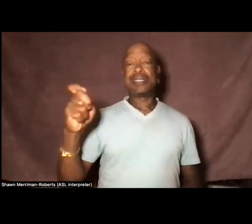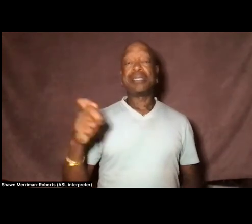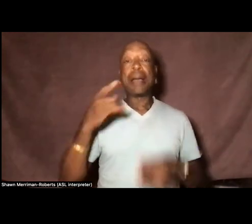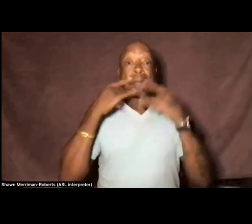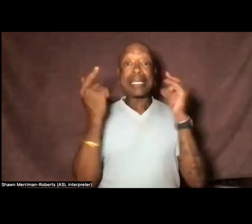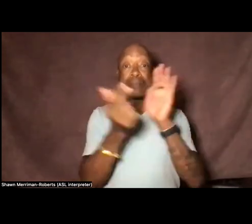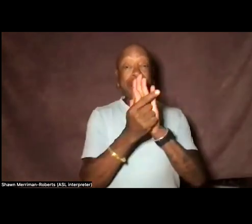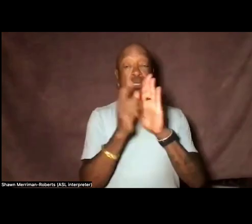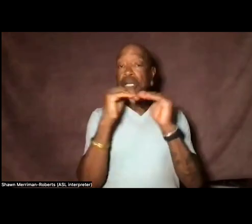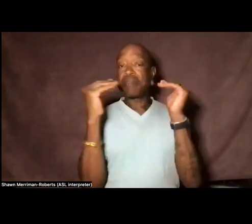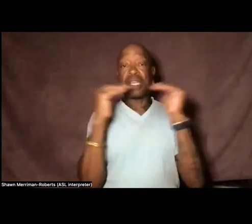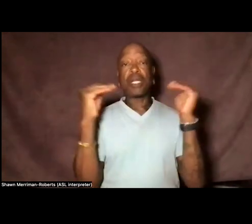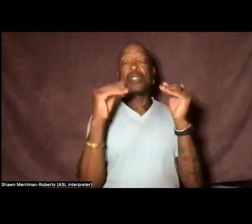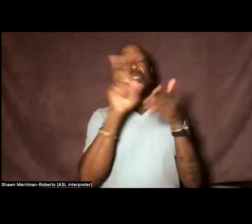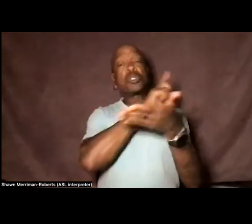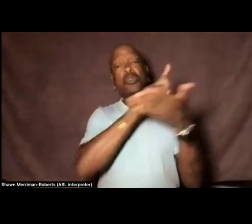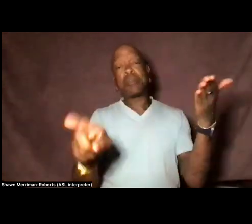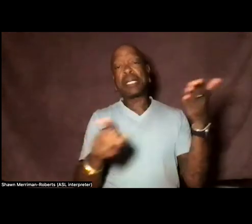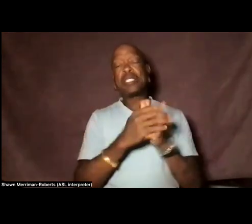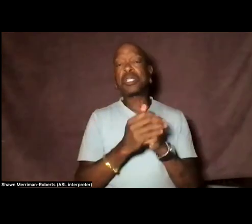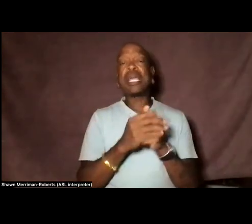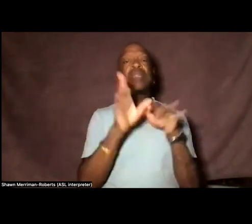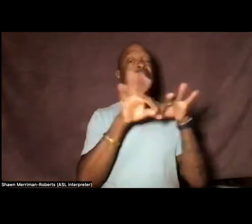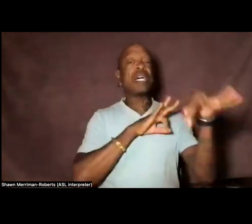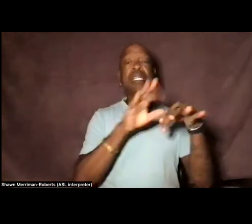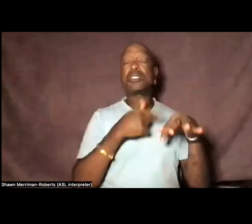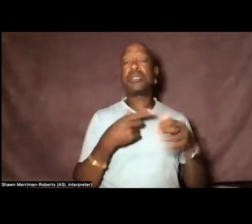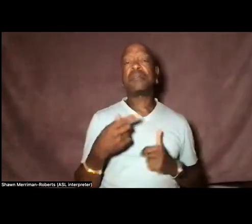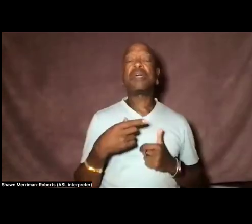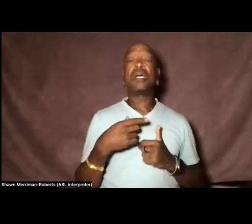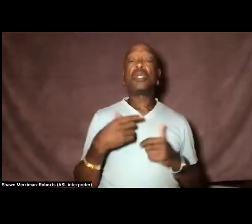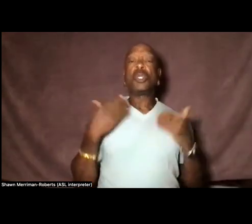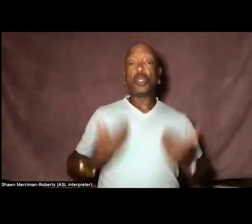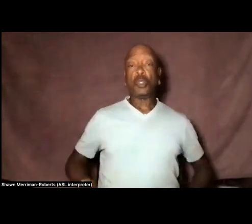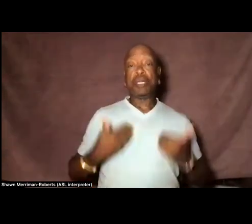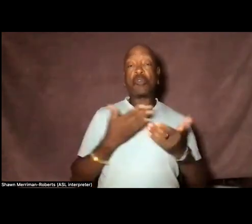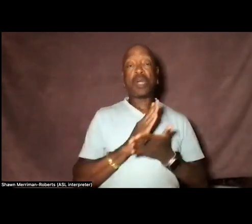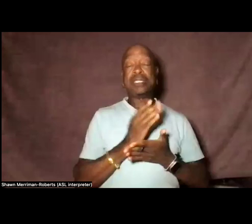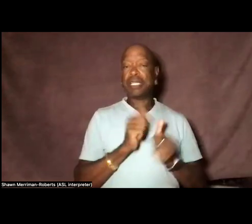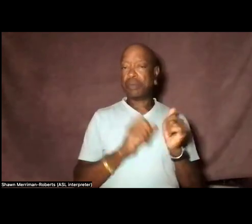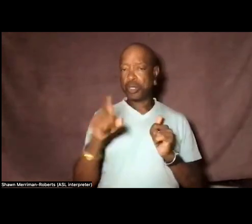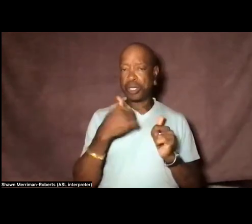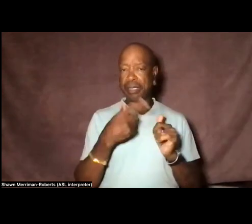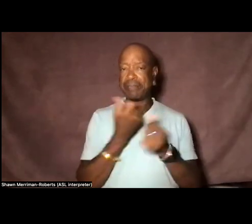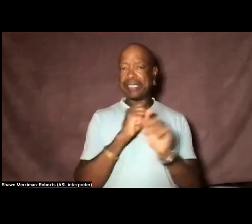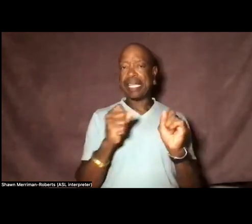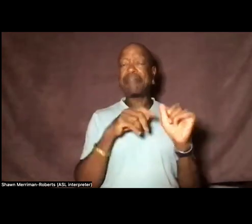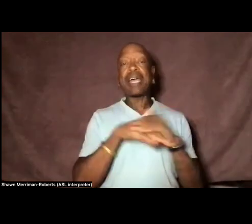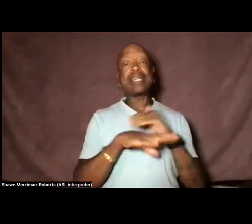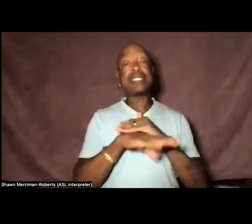discriminatory and a big violation of Human Rights everyone should have safe access to public places